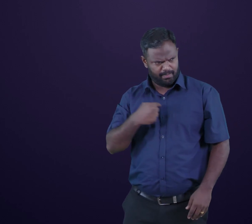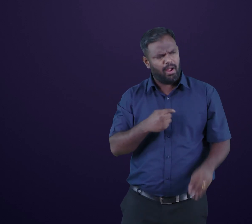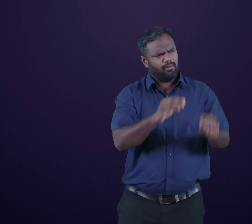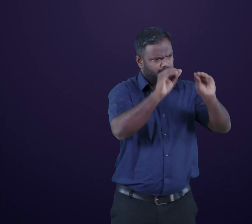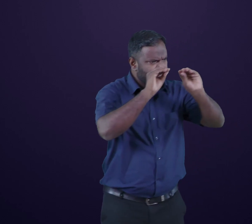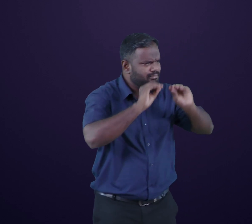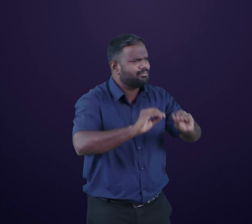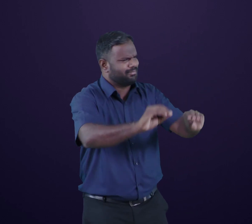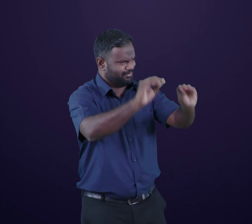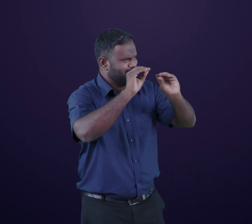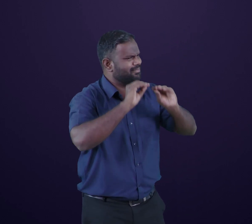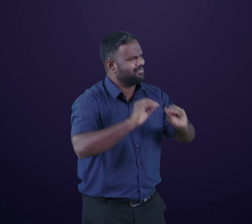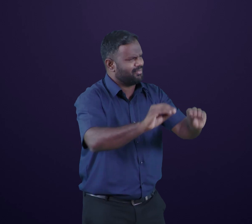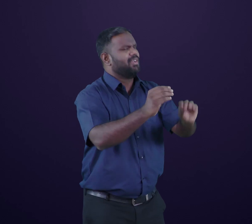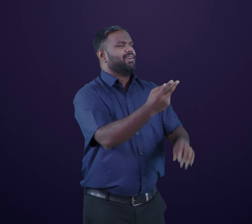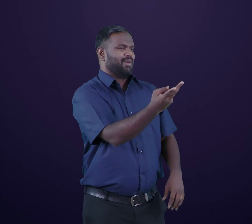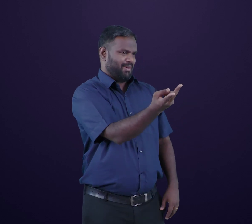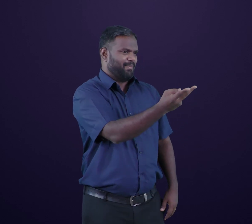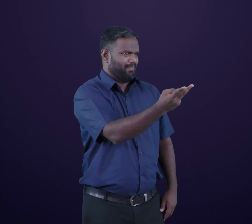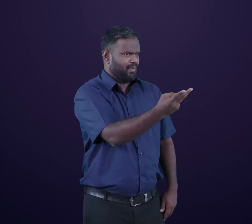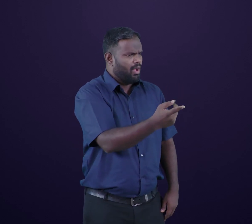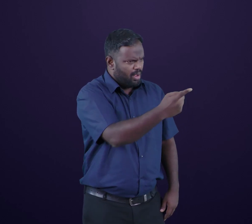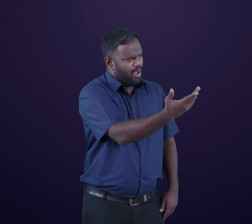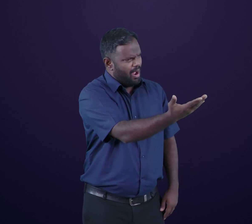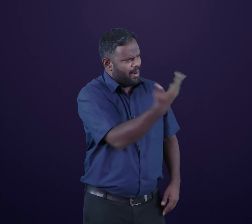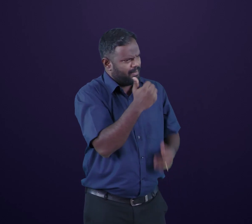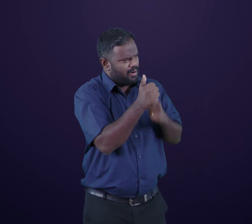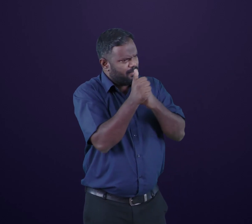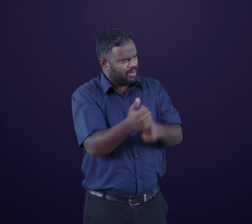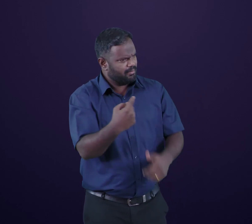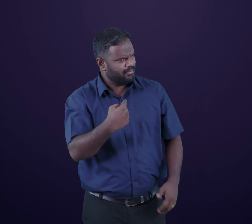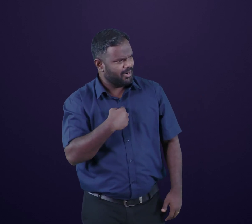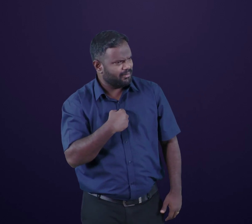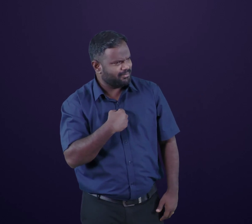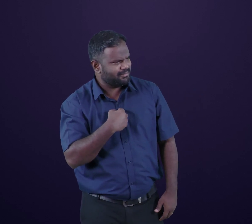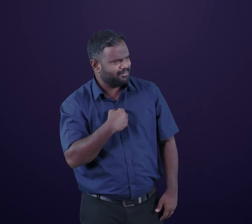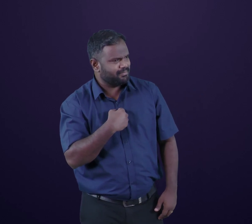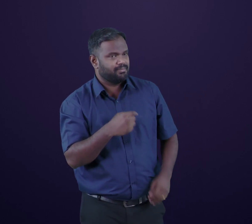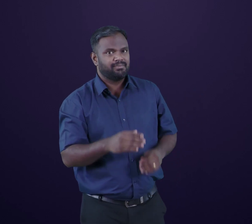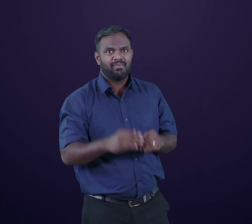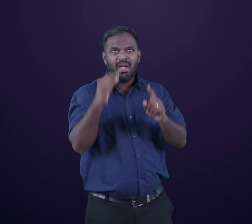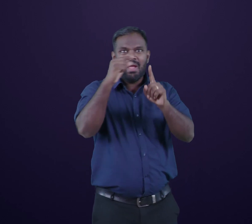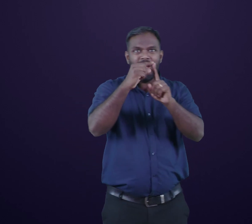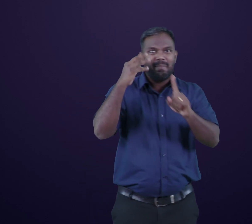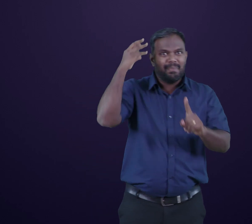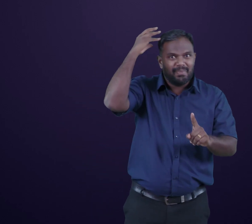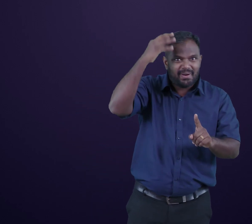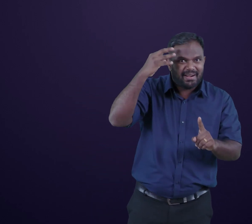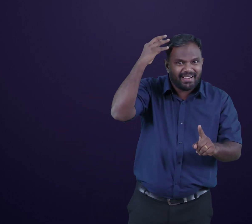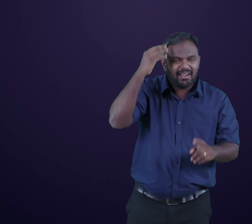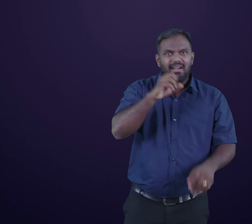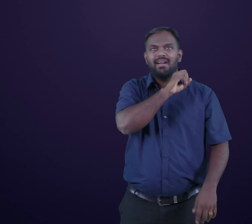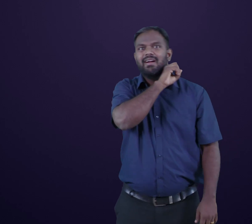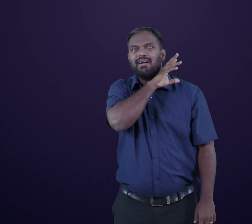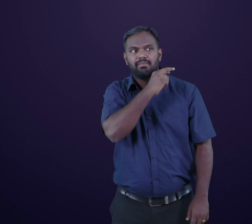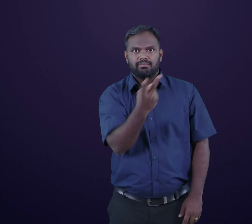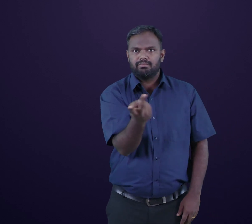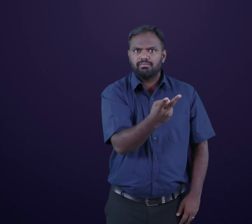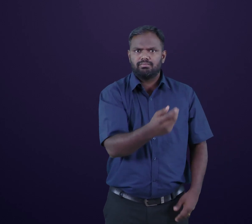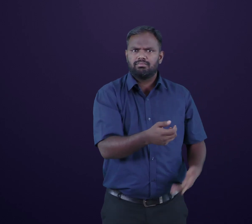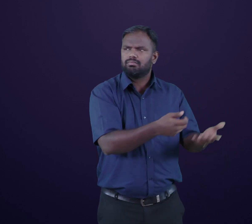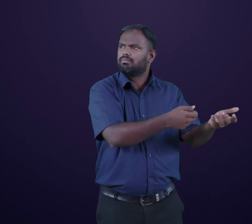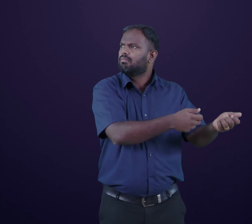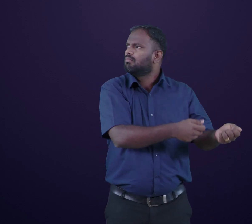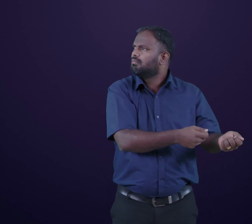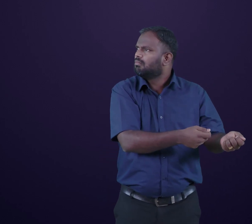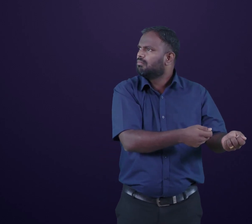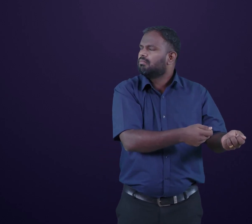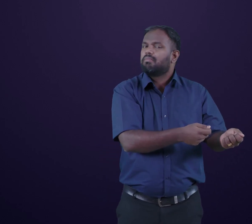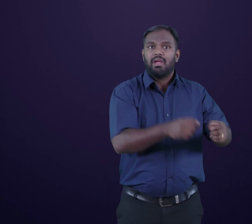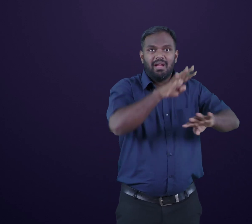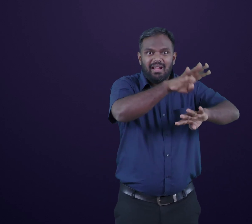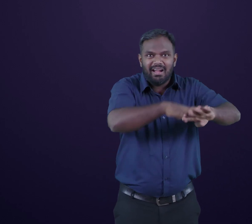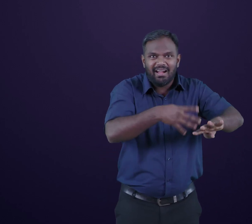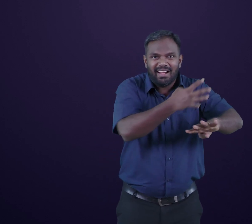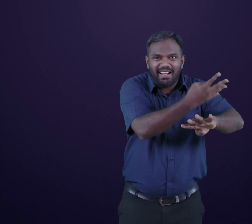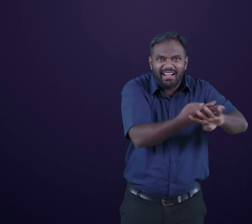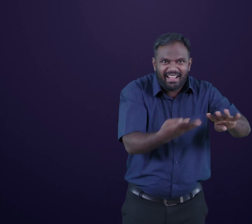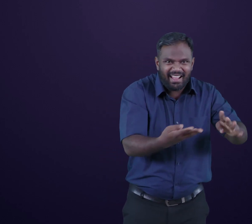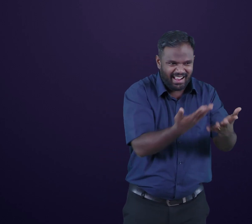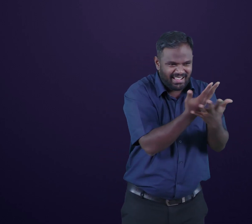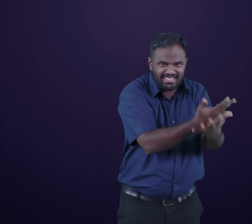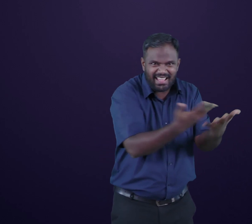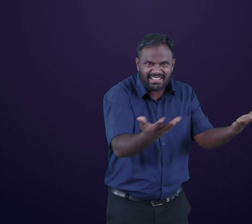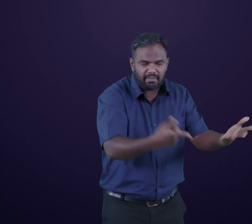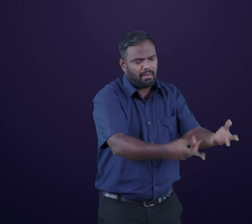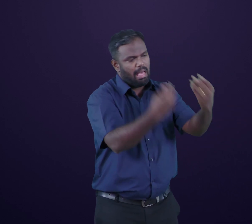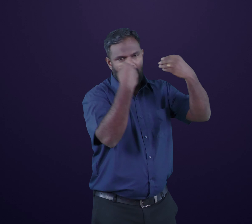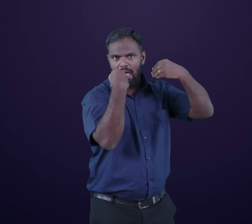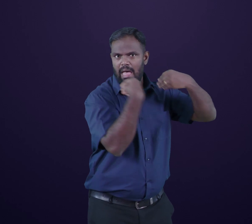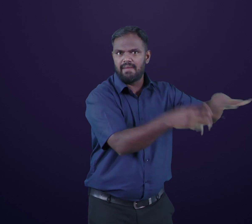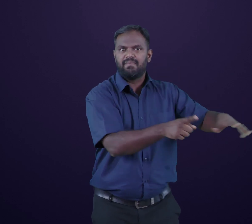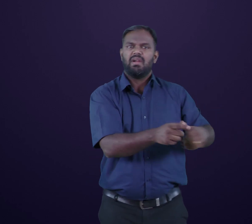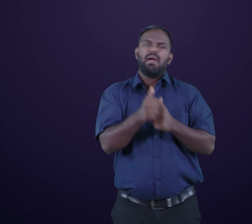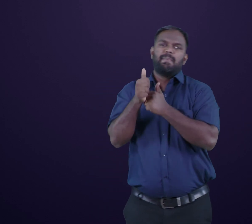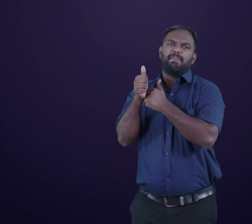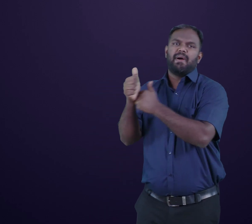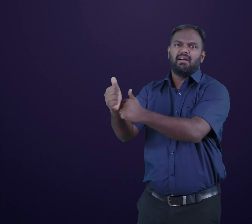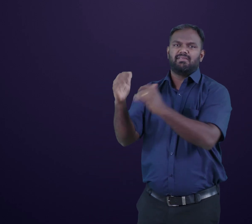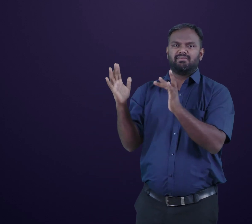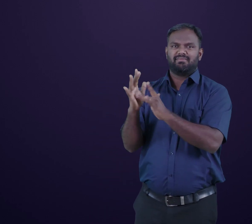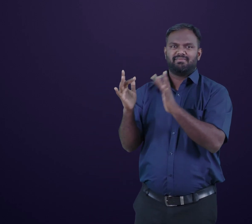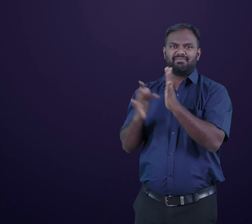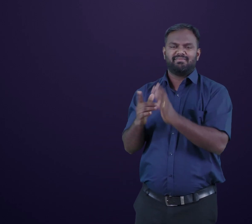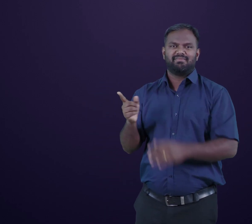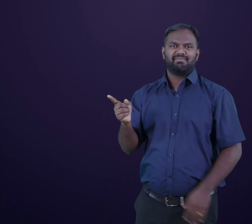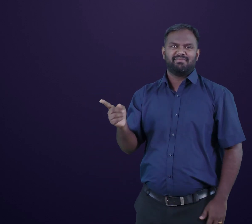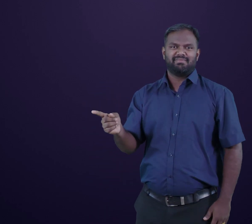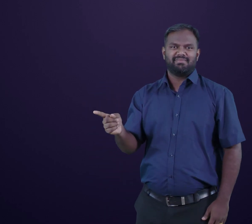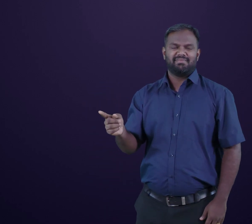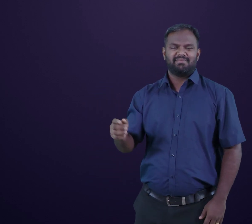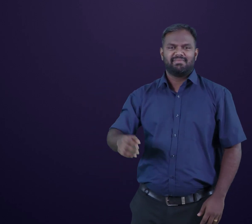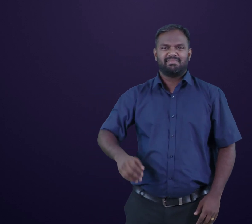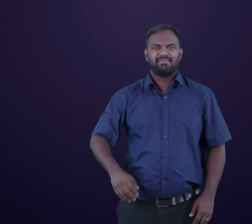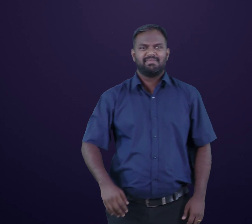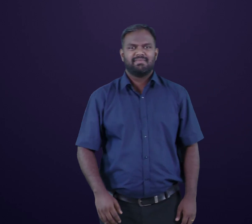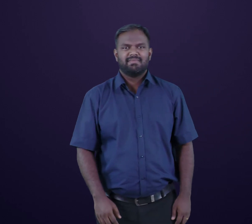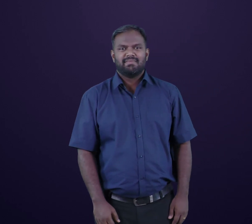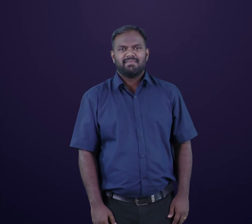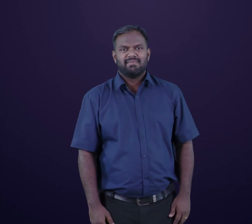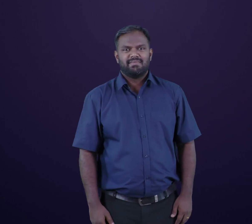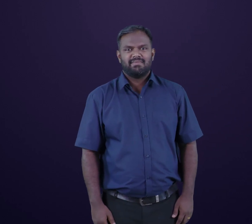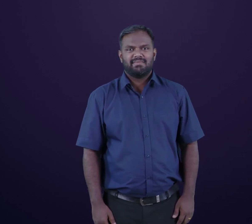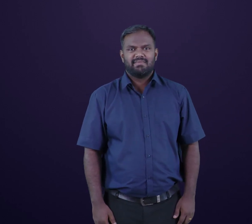Right then they left their nets and followed him.